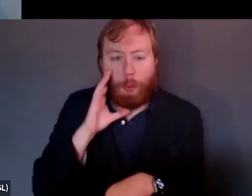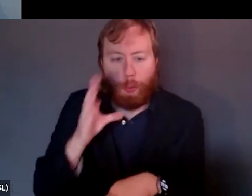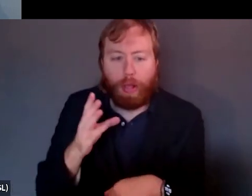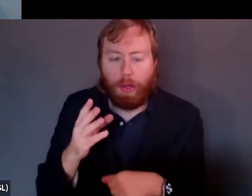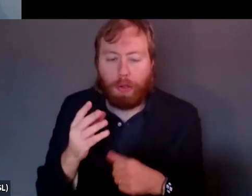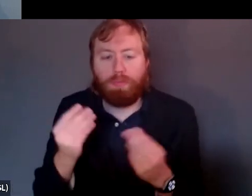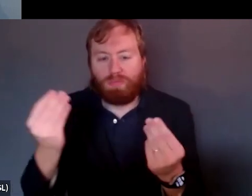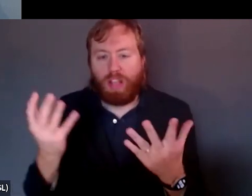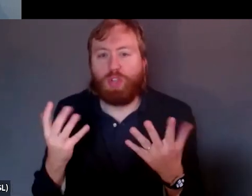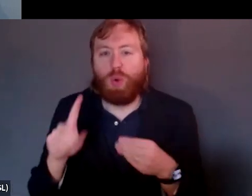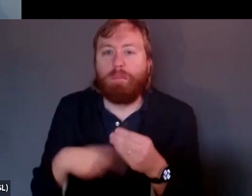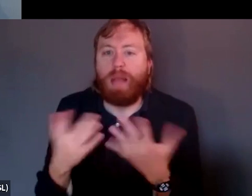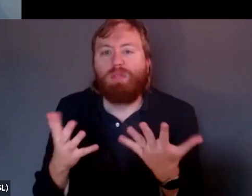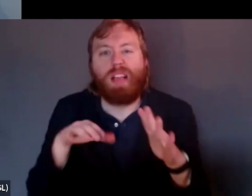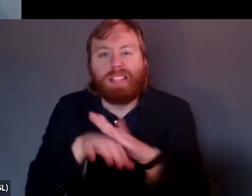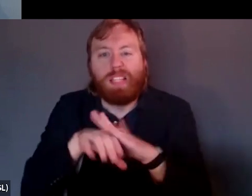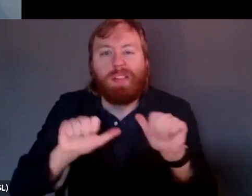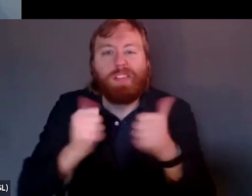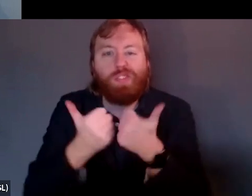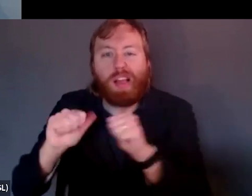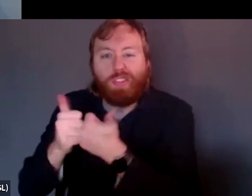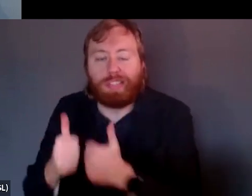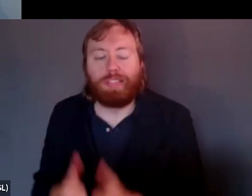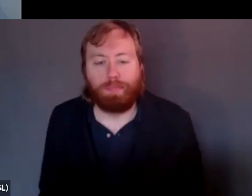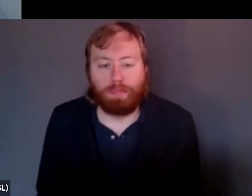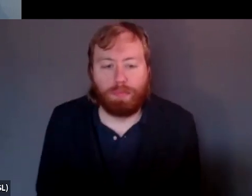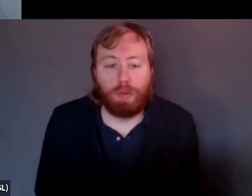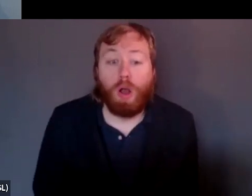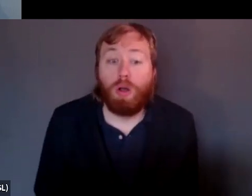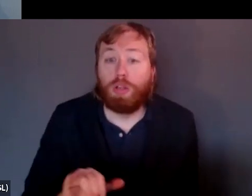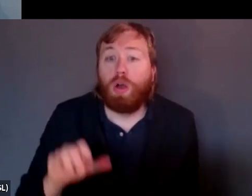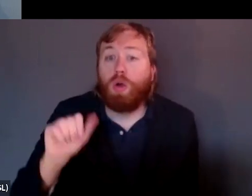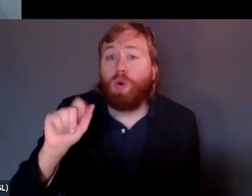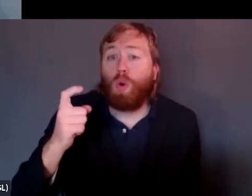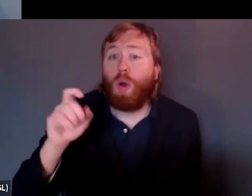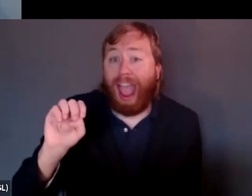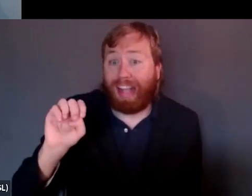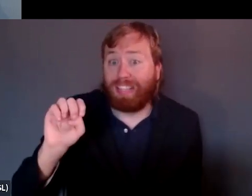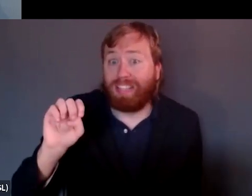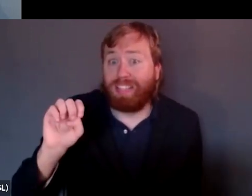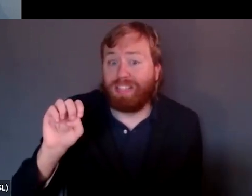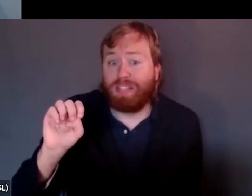Then Axe, the Axe tools by Deque are also very good. We have not used those ourselves. We've been focusing on the other tools,